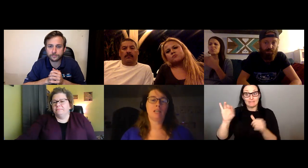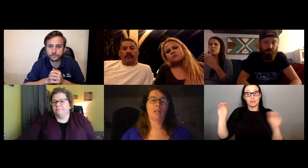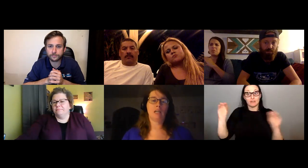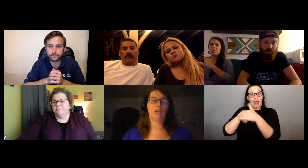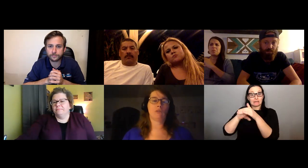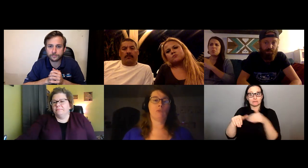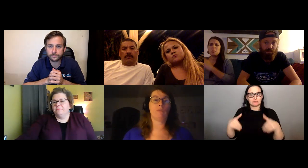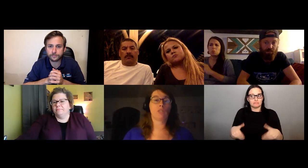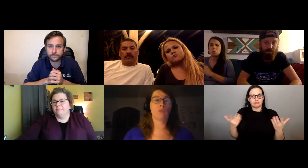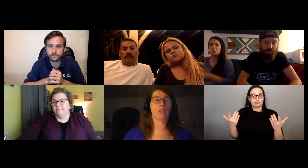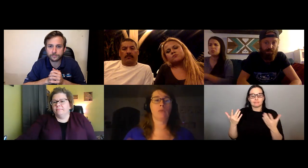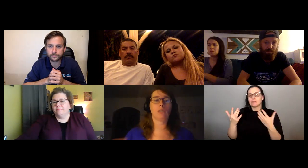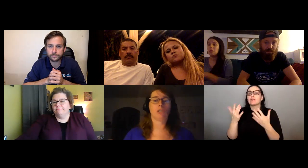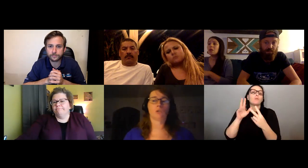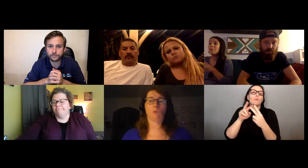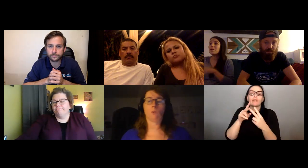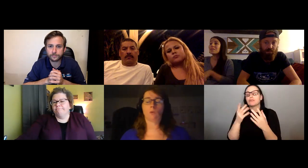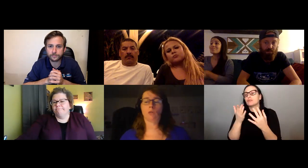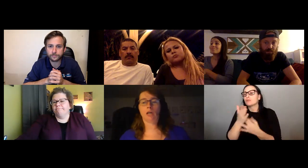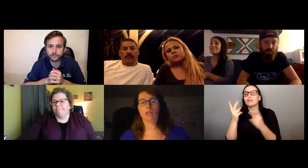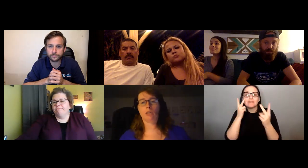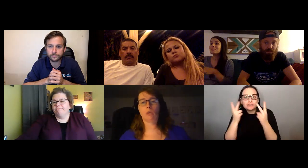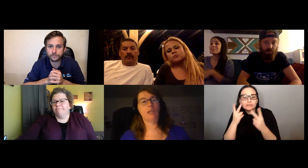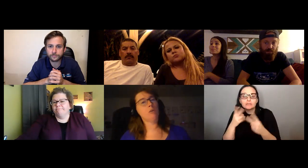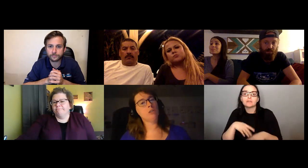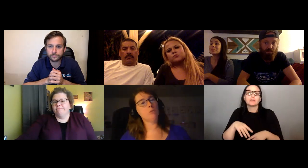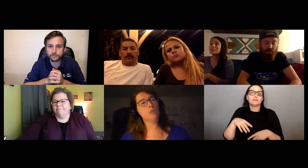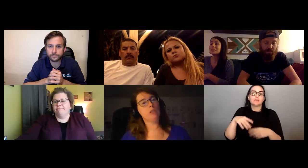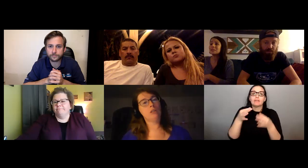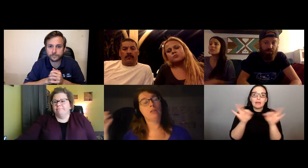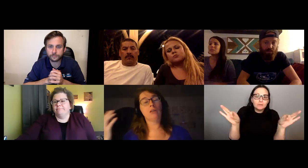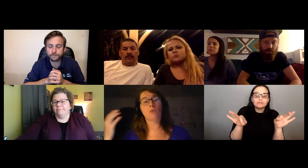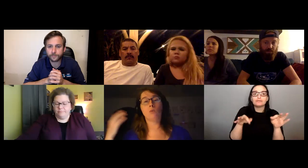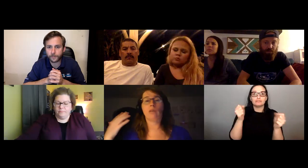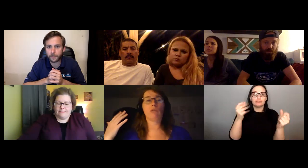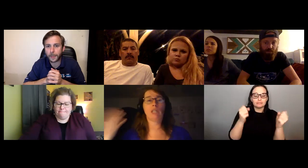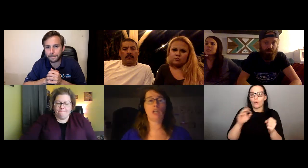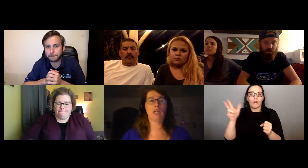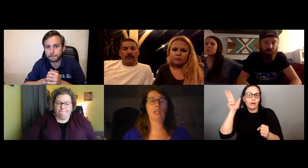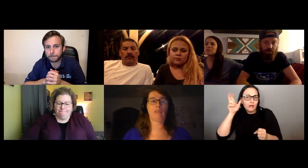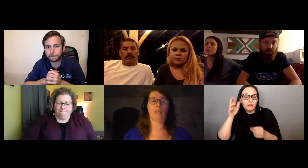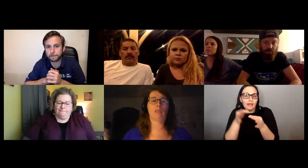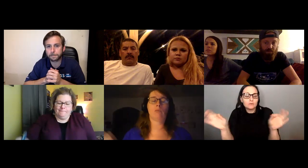either through a visual language or an auditory language with